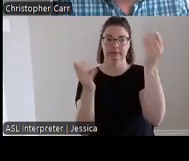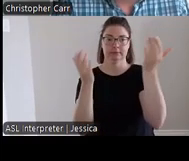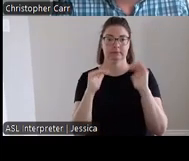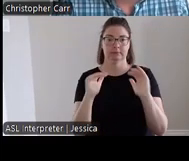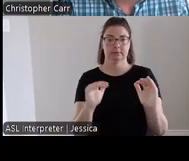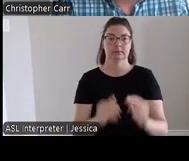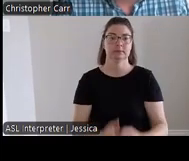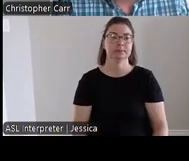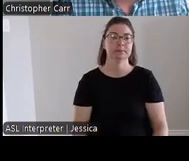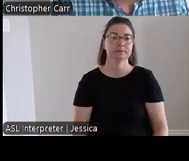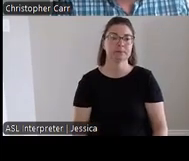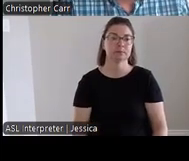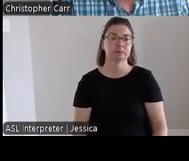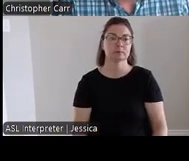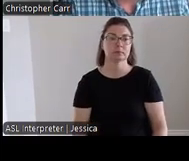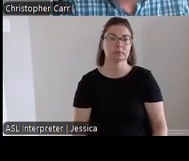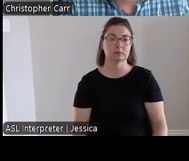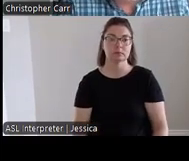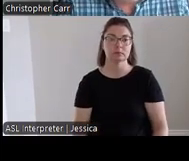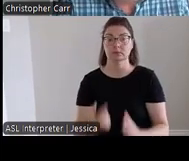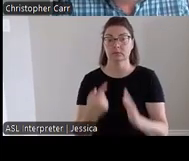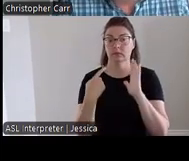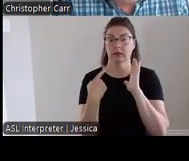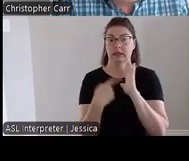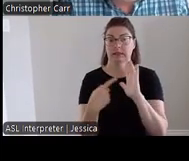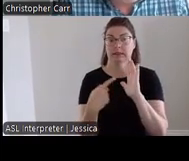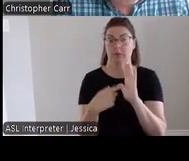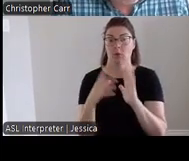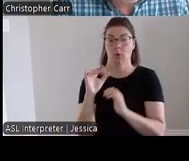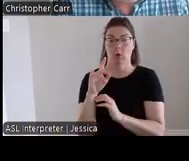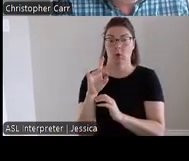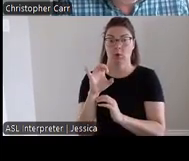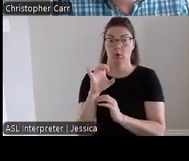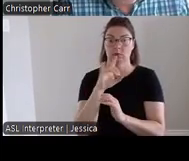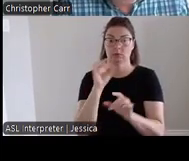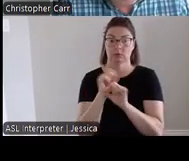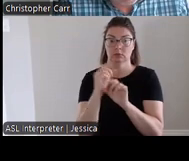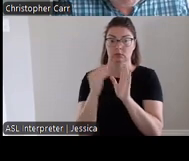Here is an example of how codes are actually recorded in an ONIX message.